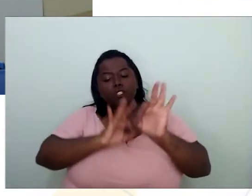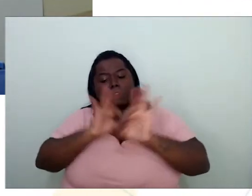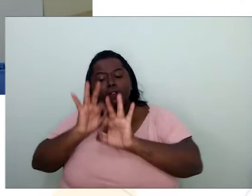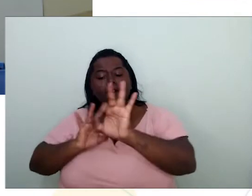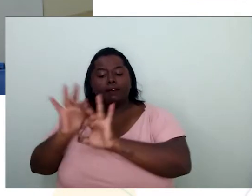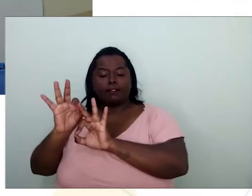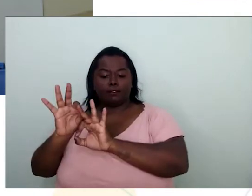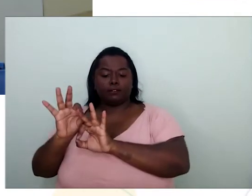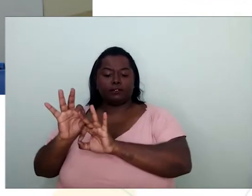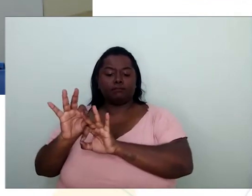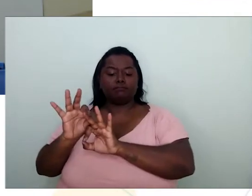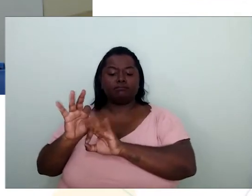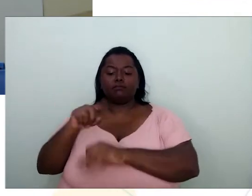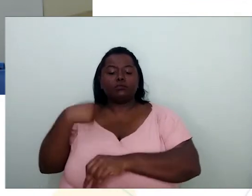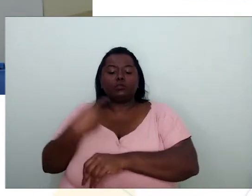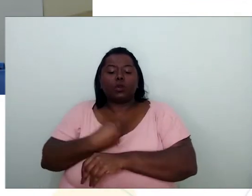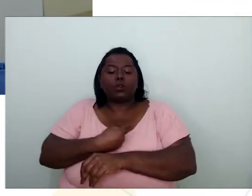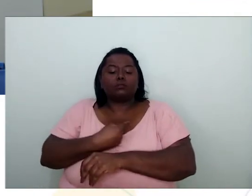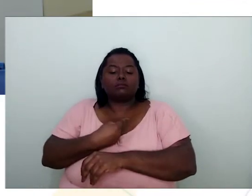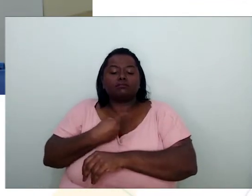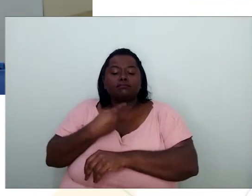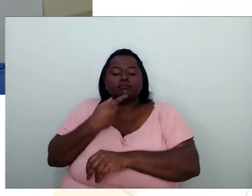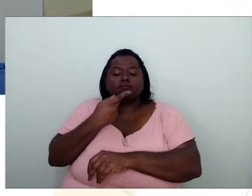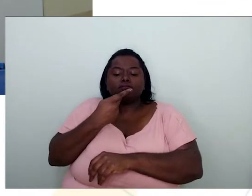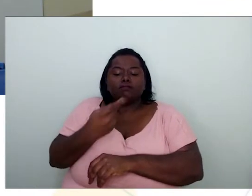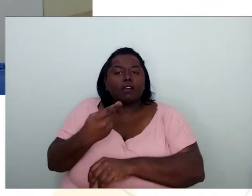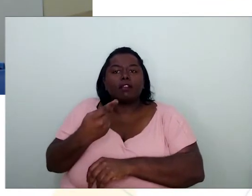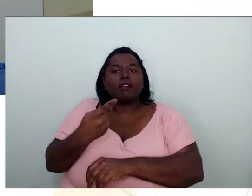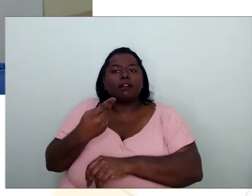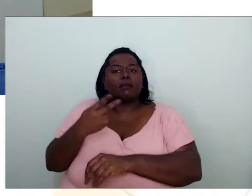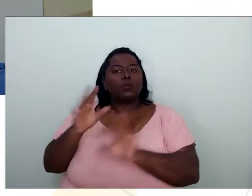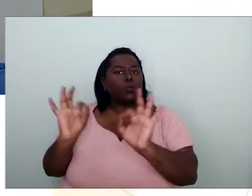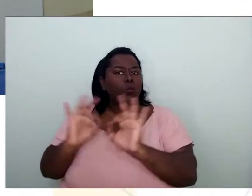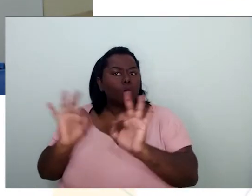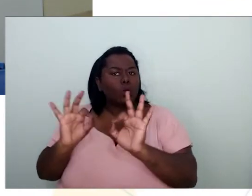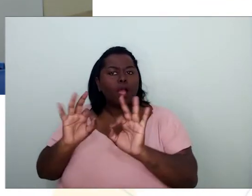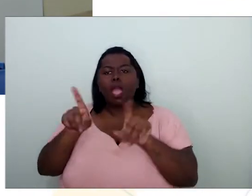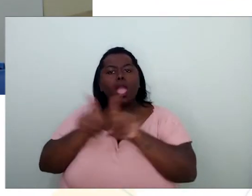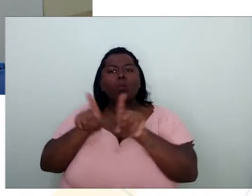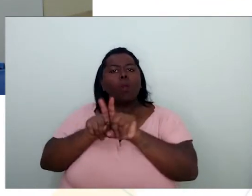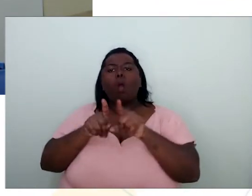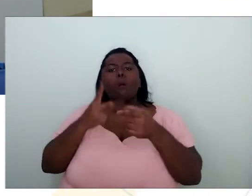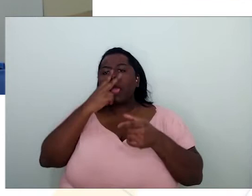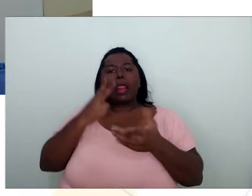then we are sort of, you know, flapping our wings in the air kind of thing and